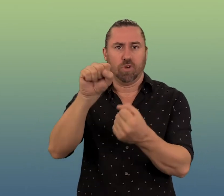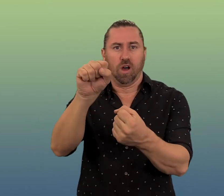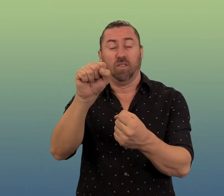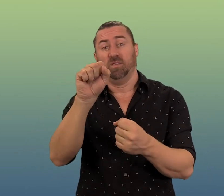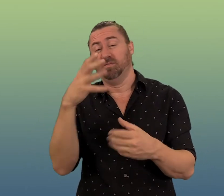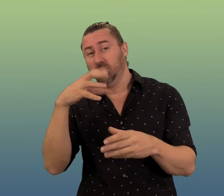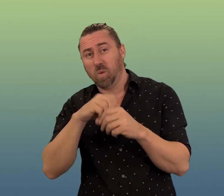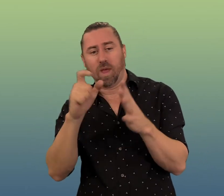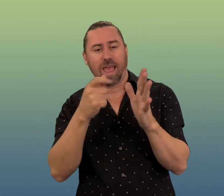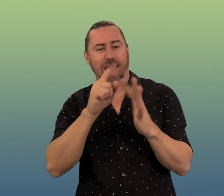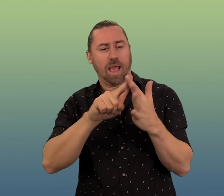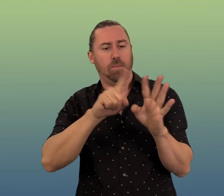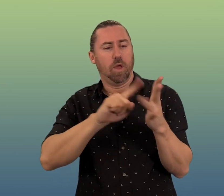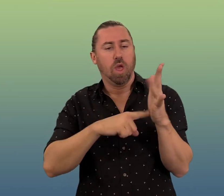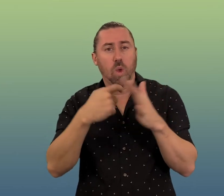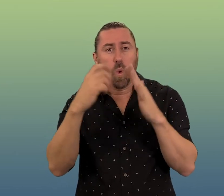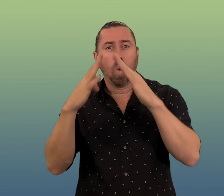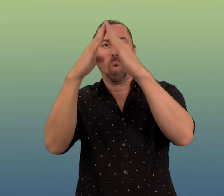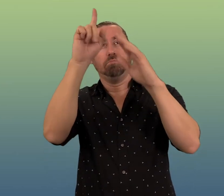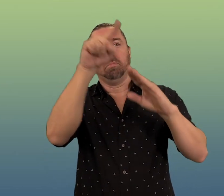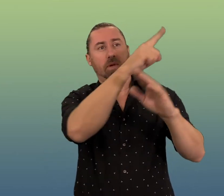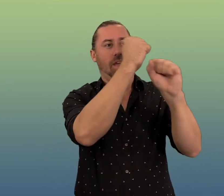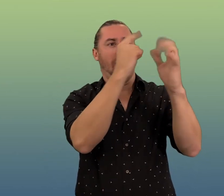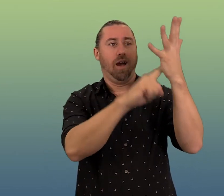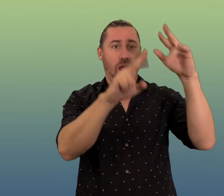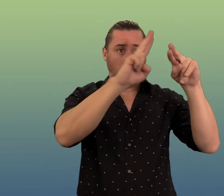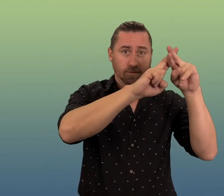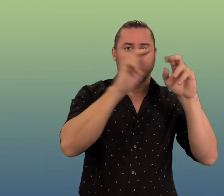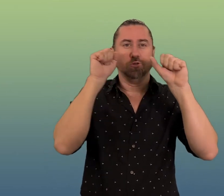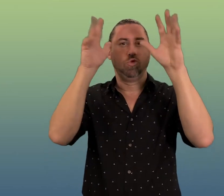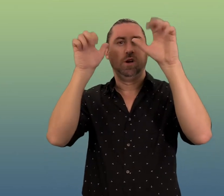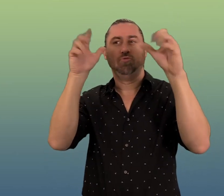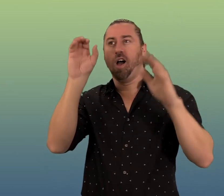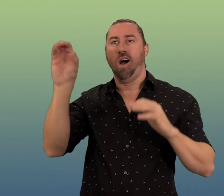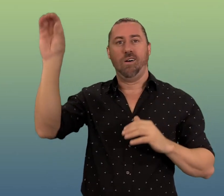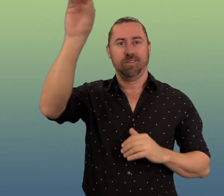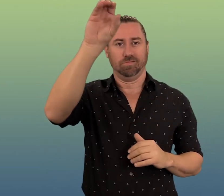in far north Queensland including Cape York, the Gulf and Torres Strait Islands.